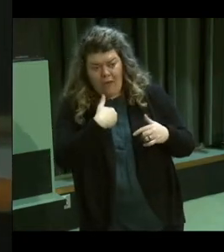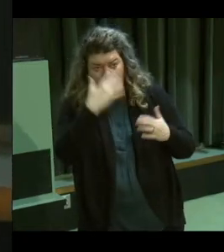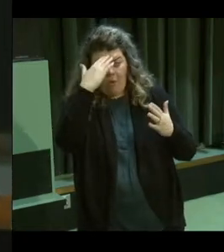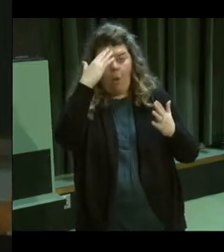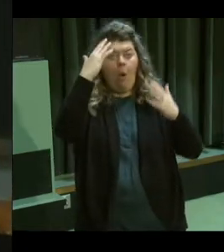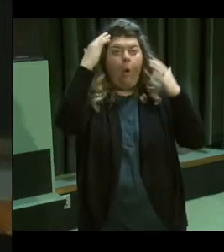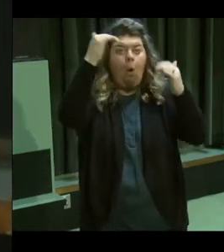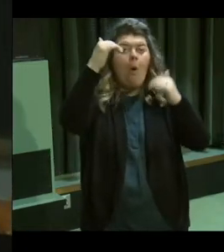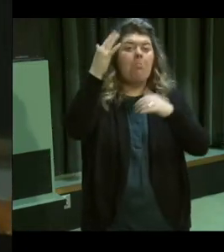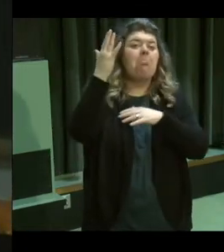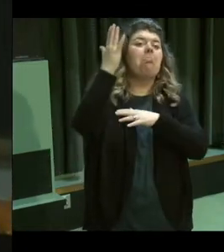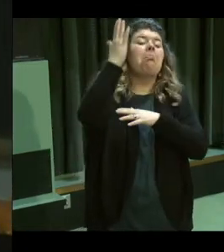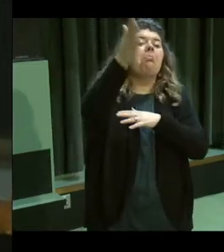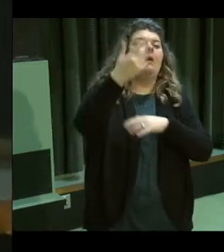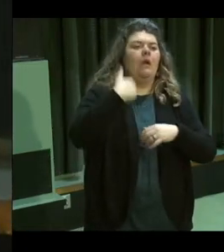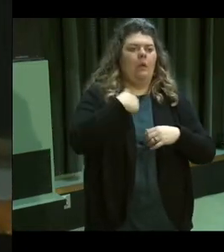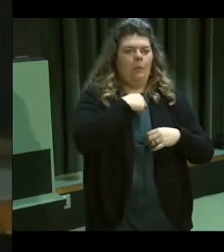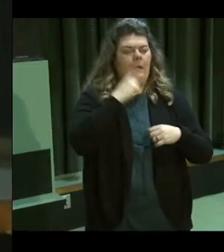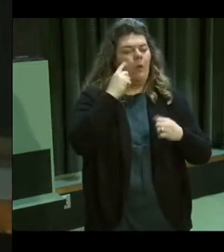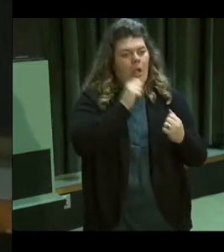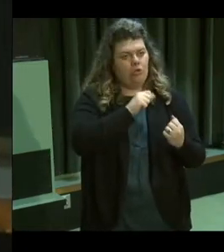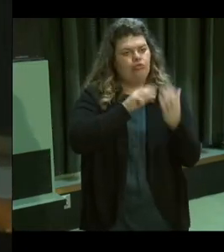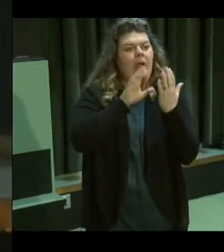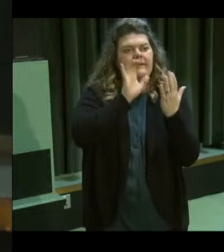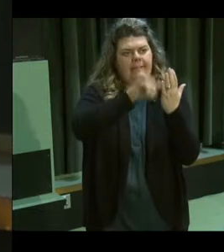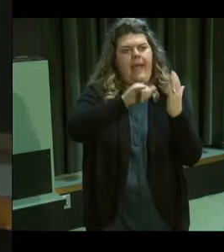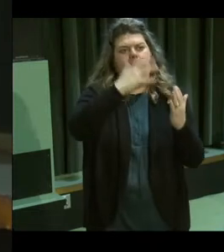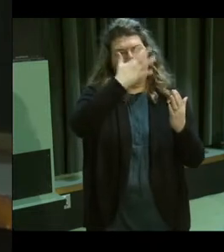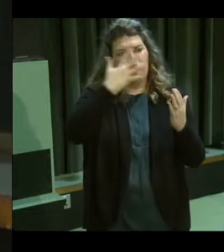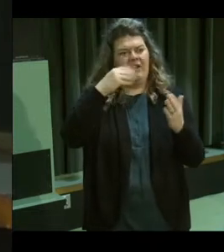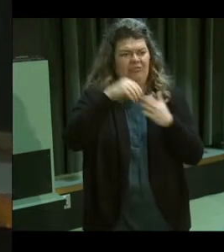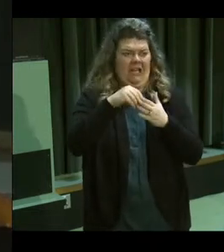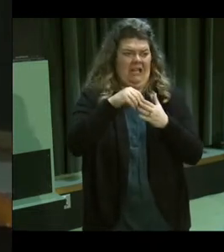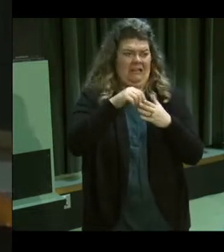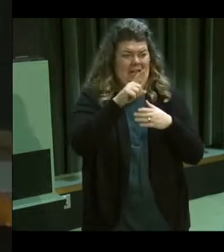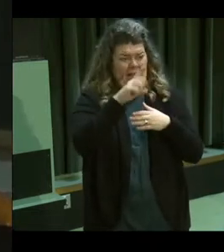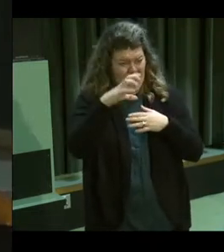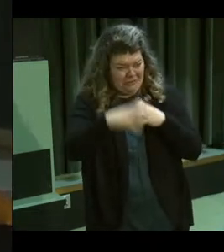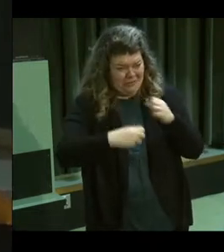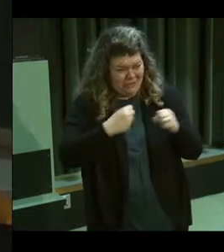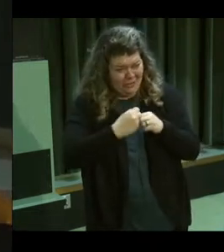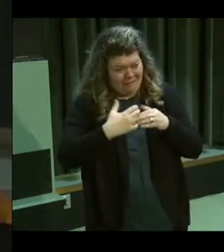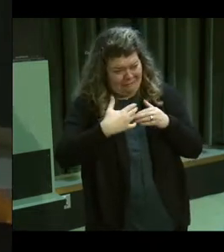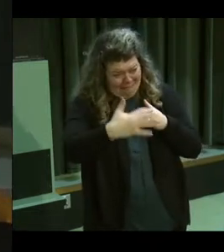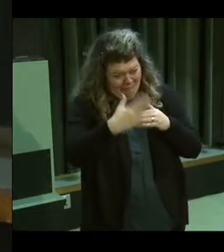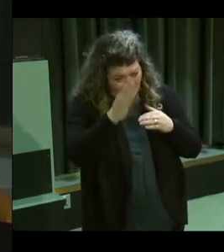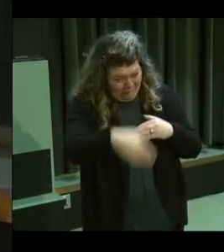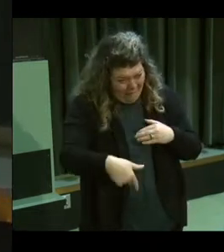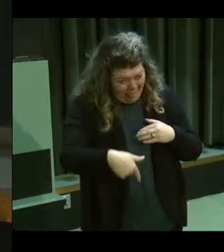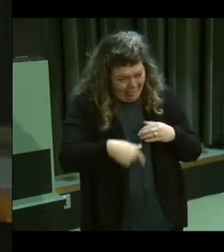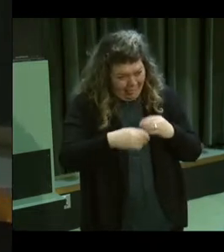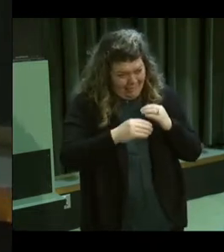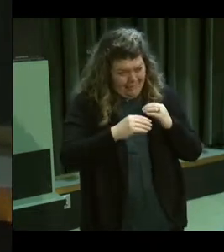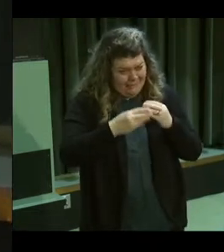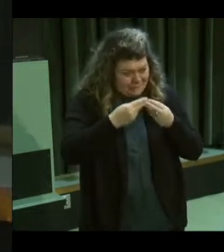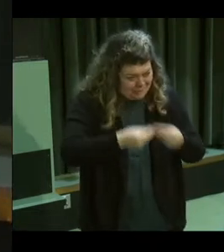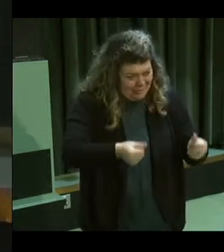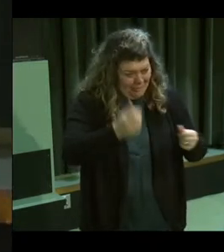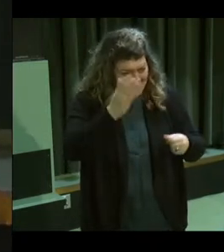any hope that we will address immigration in the next, I don't